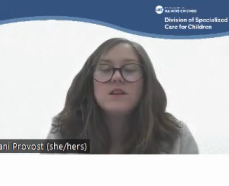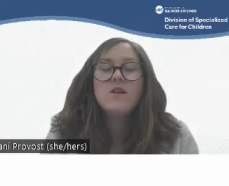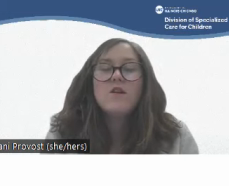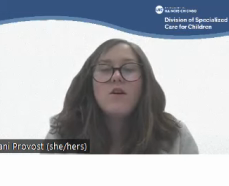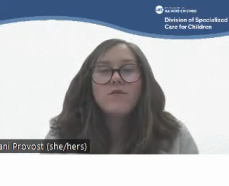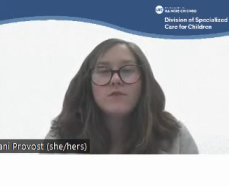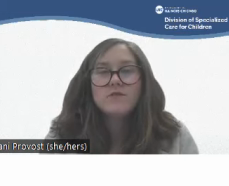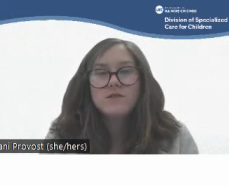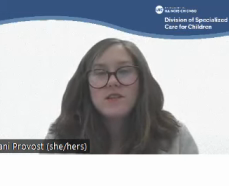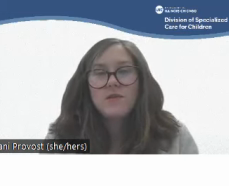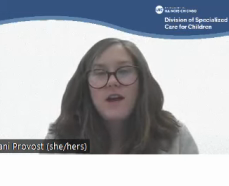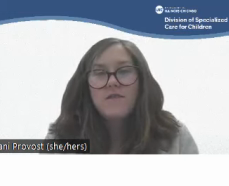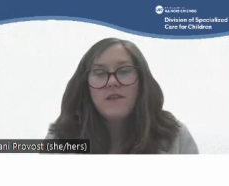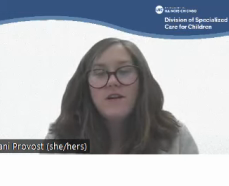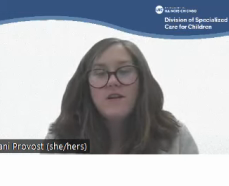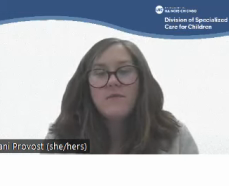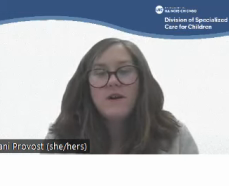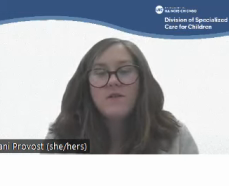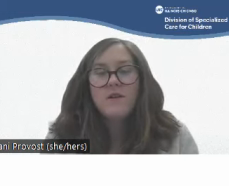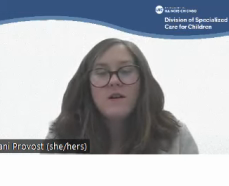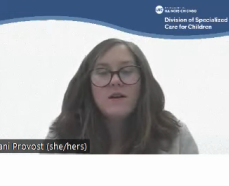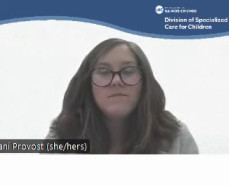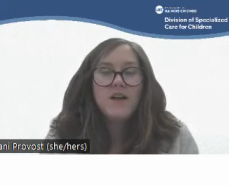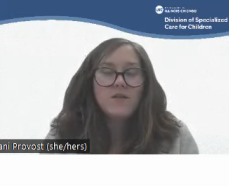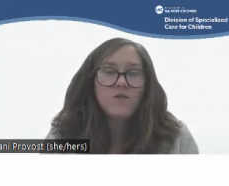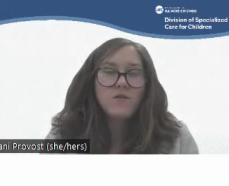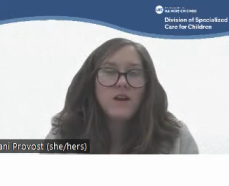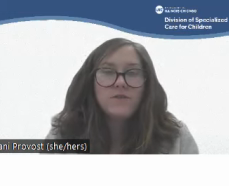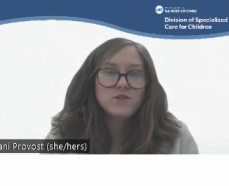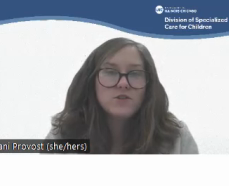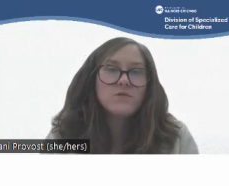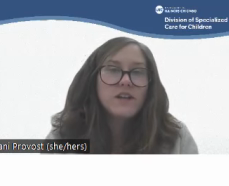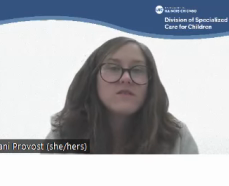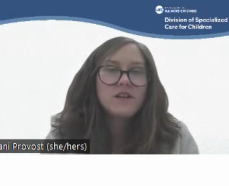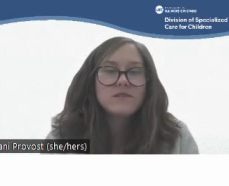can see all the resources that we have in there about medical or health insurance related things